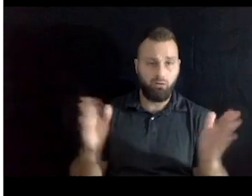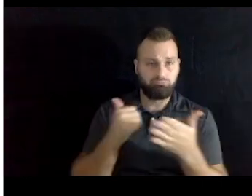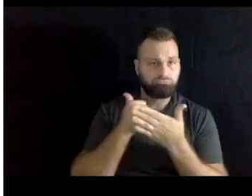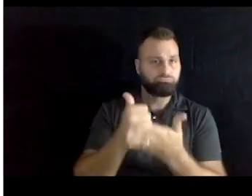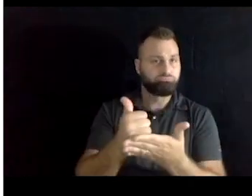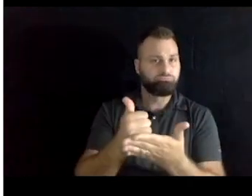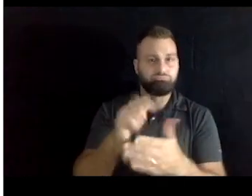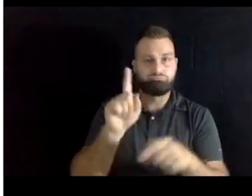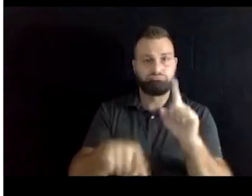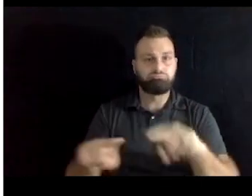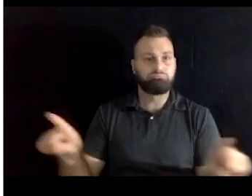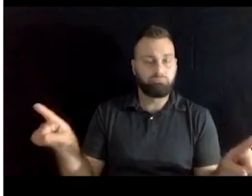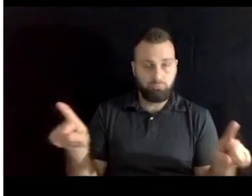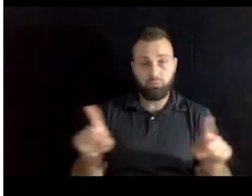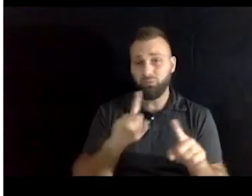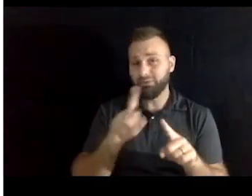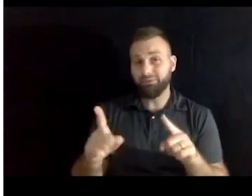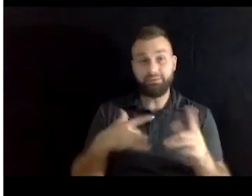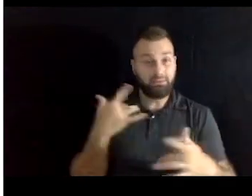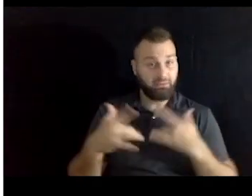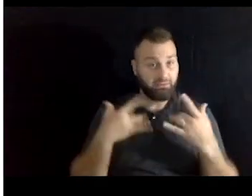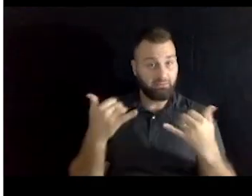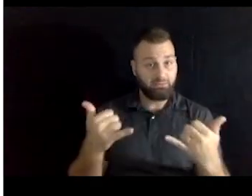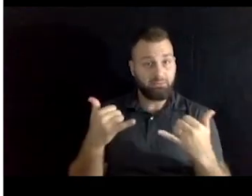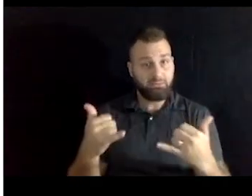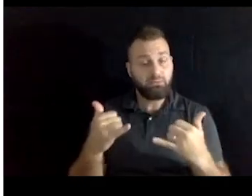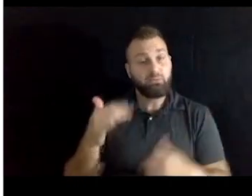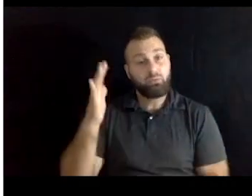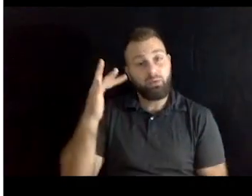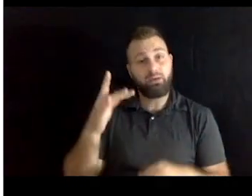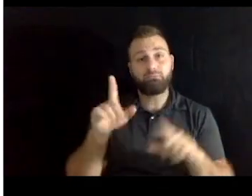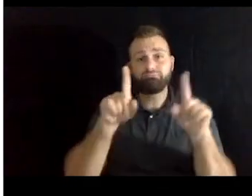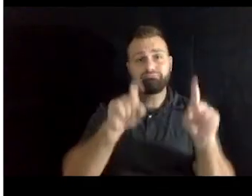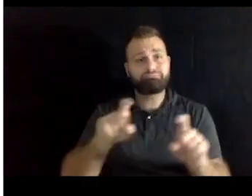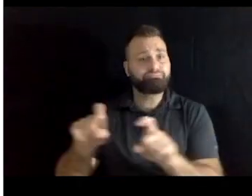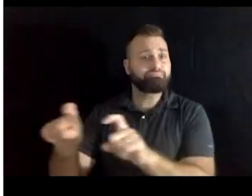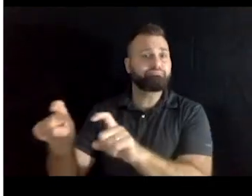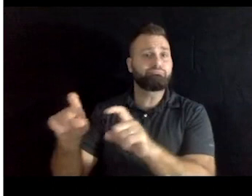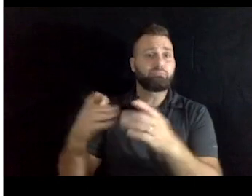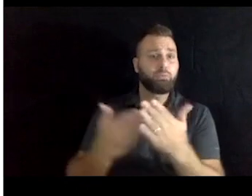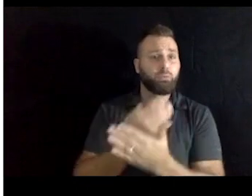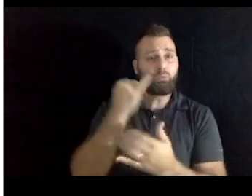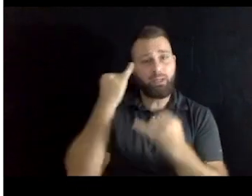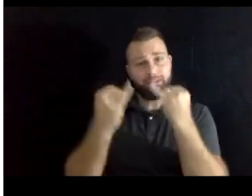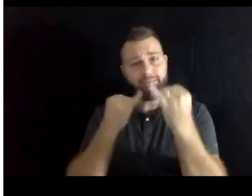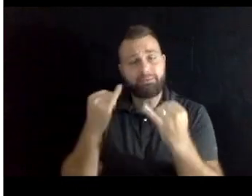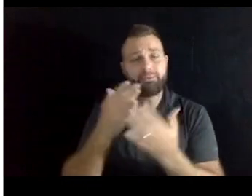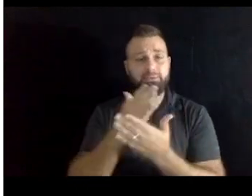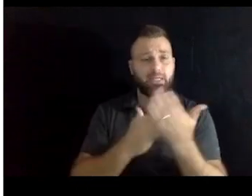So I I think it's really a kind of exciting time because we're testing kind of new ideas.